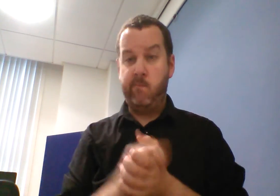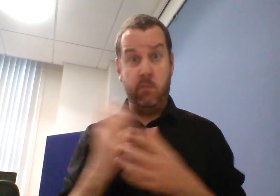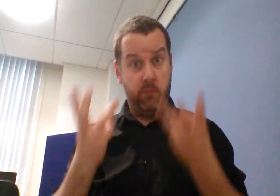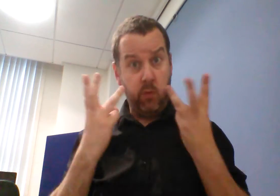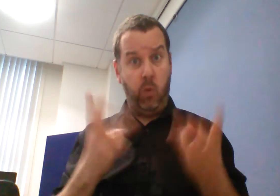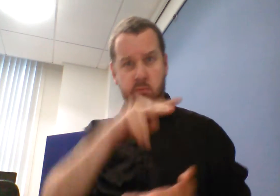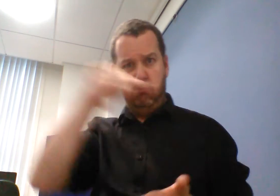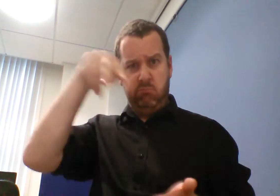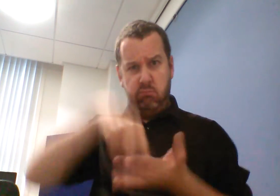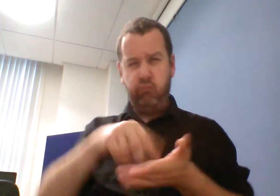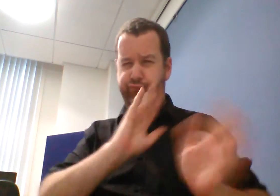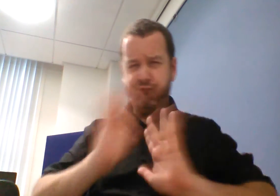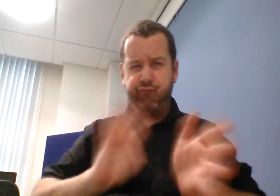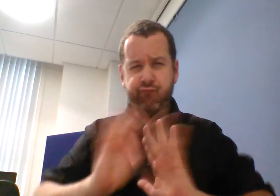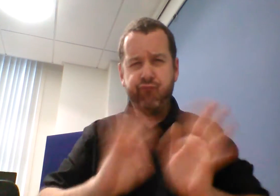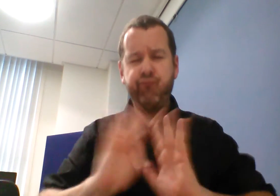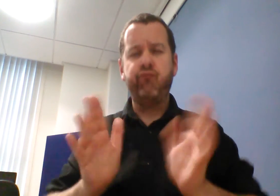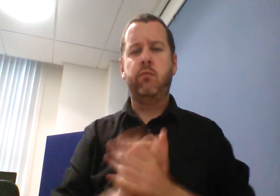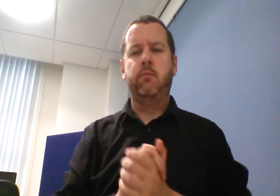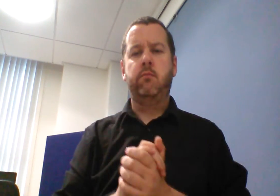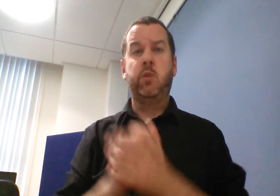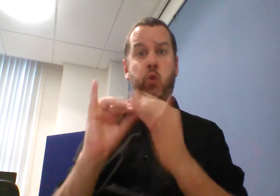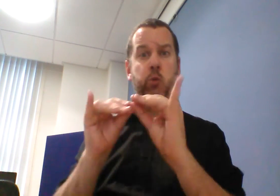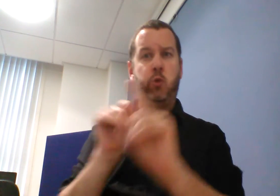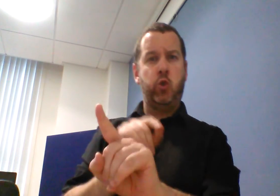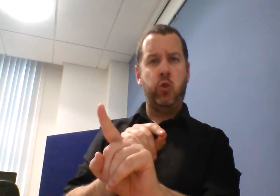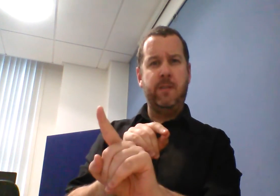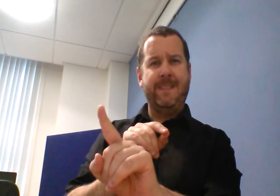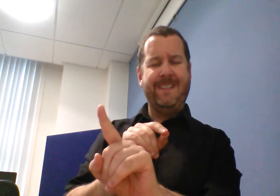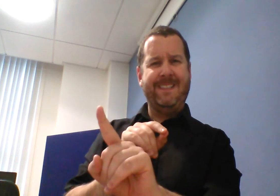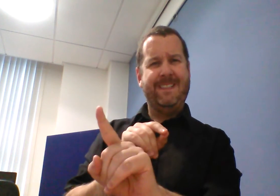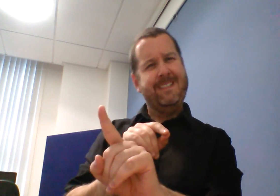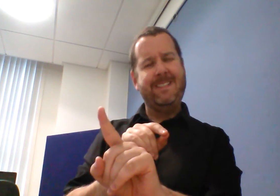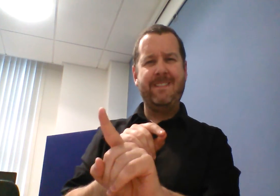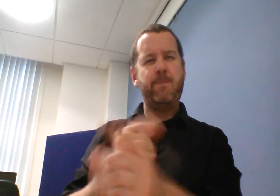I wanted to sign for presentations, but would I use an interpreter?